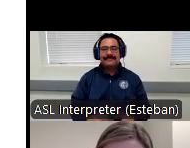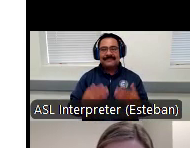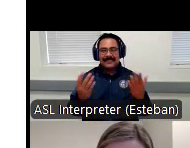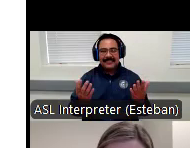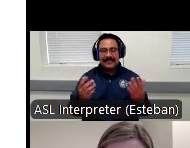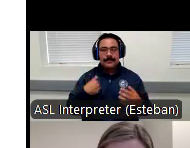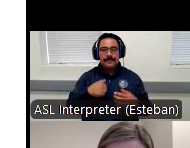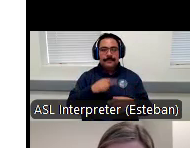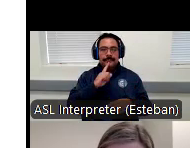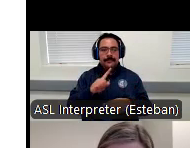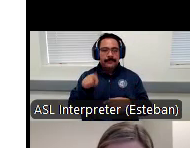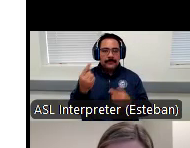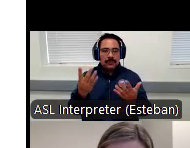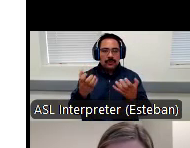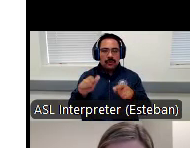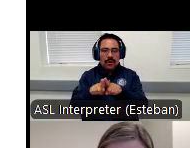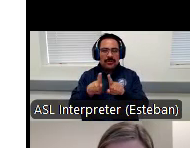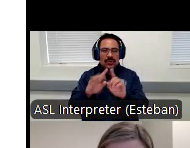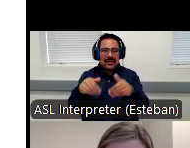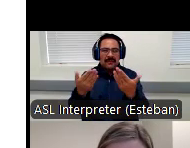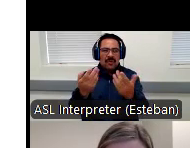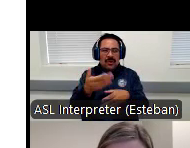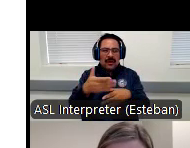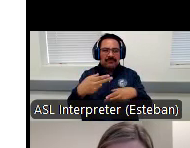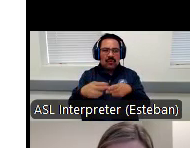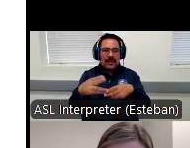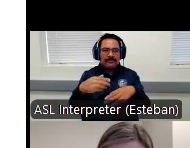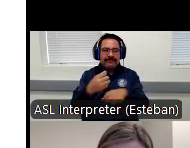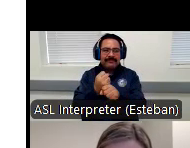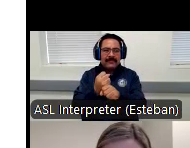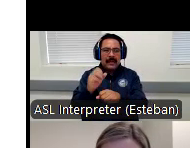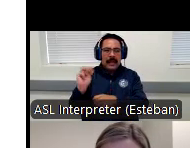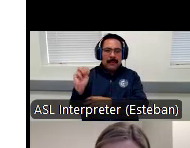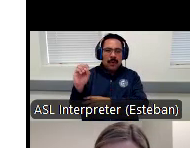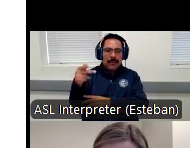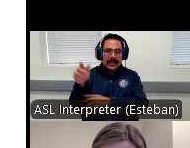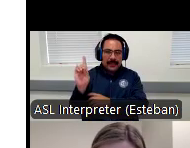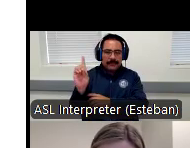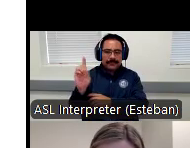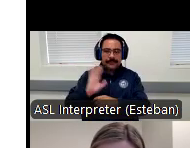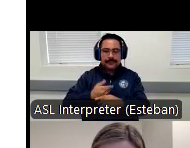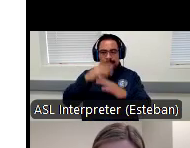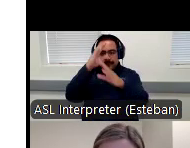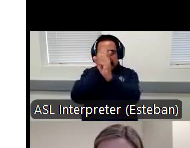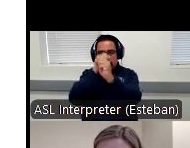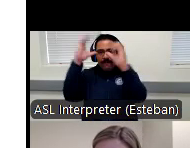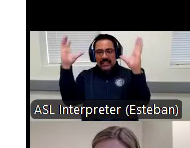We really just want to also give you a quick background about MOPD. Our vision at the Mayor's